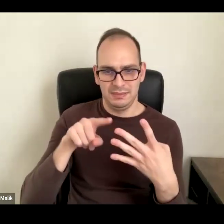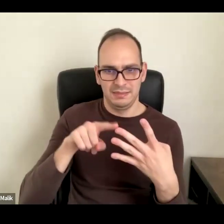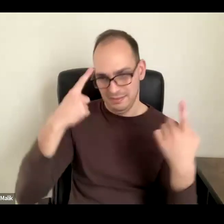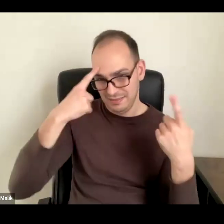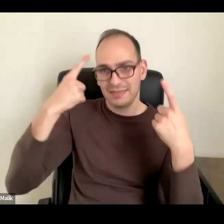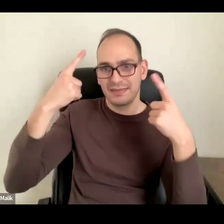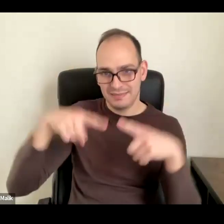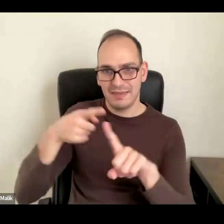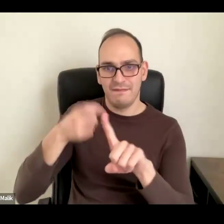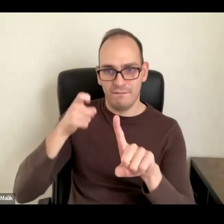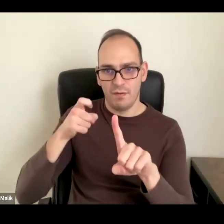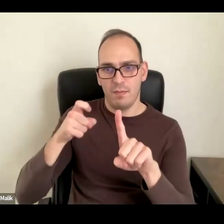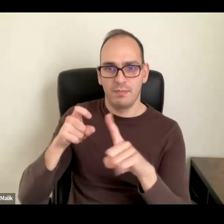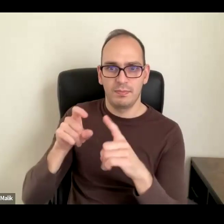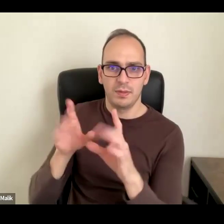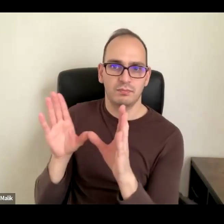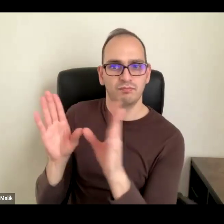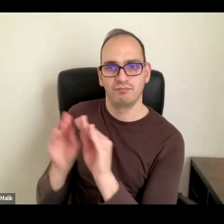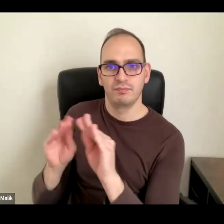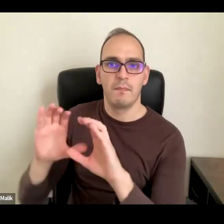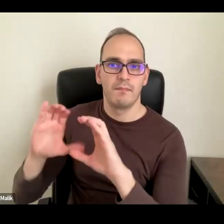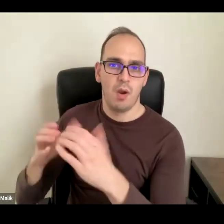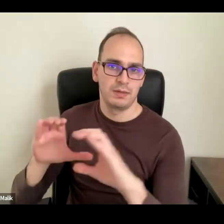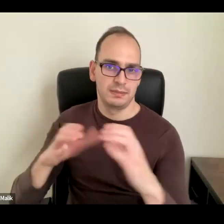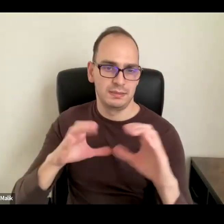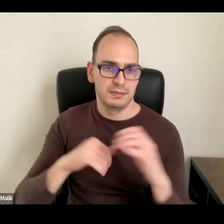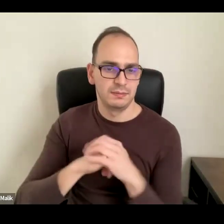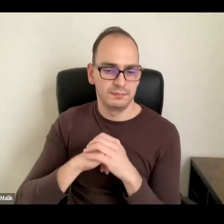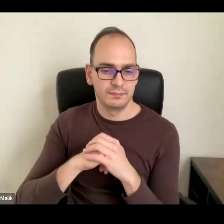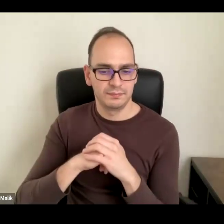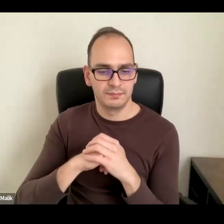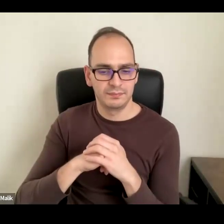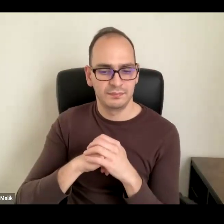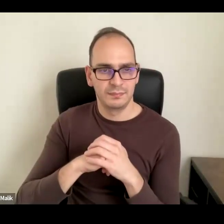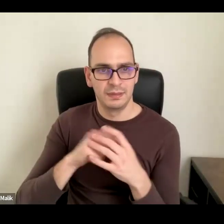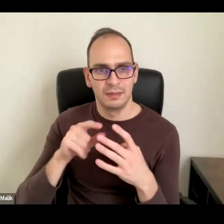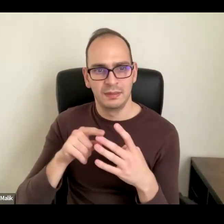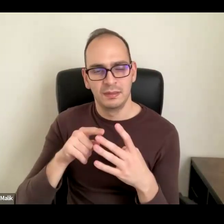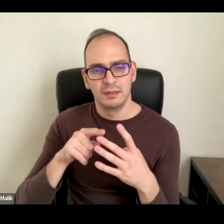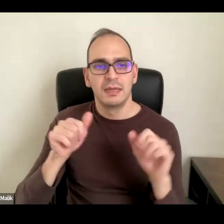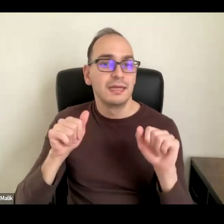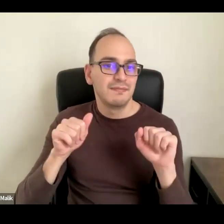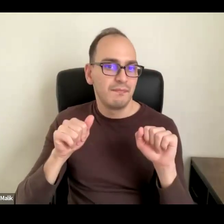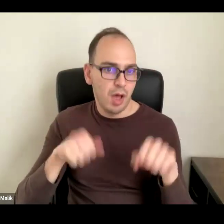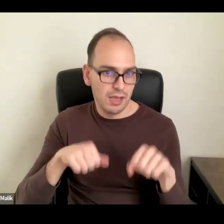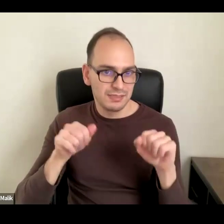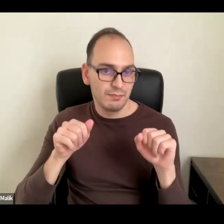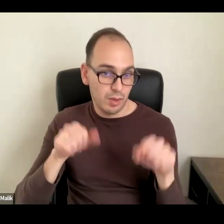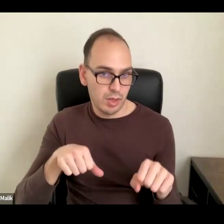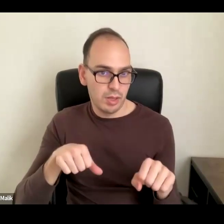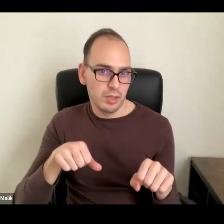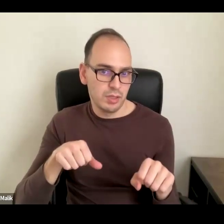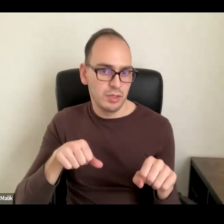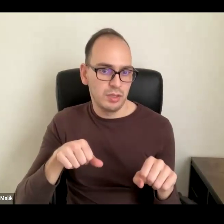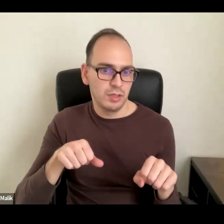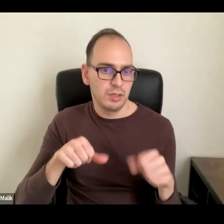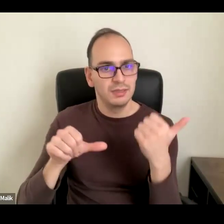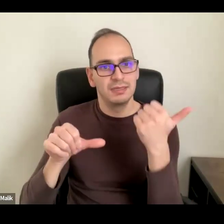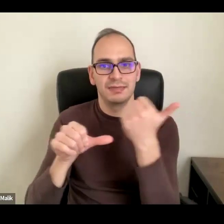from the consulting parties. And in that case it is possible that the Assistant Secretary